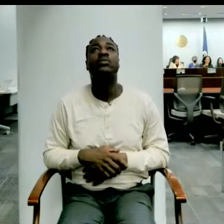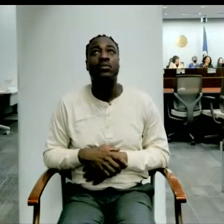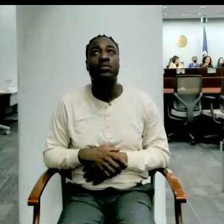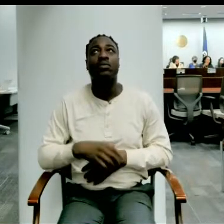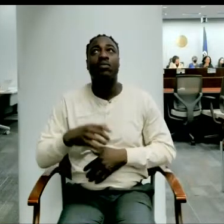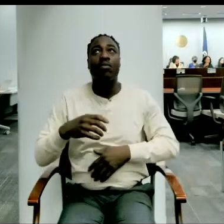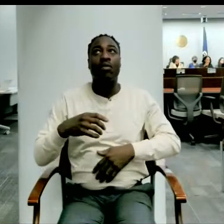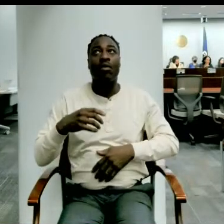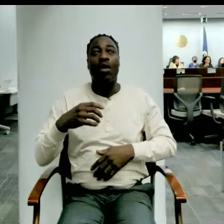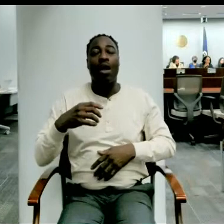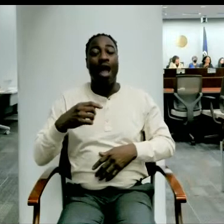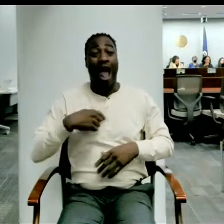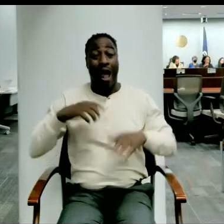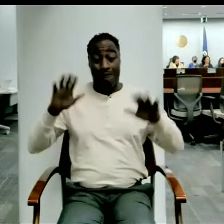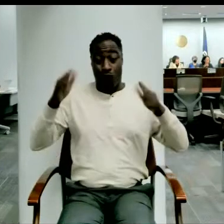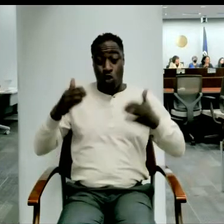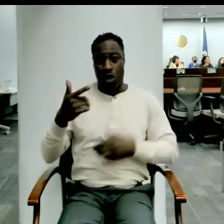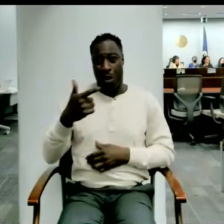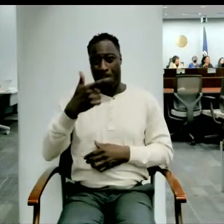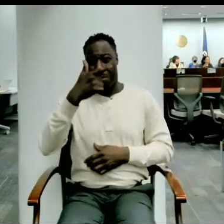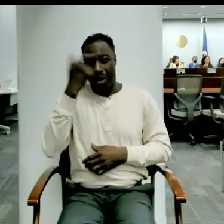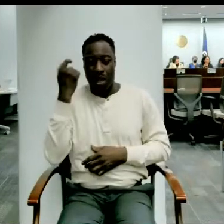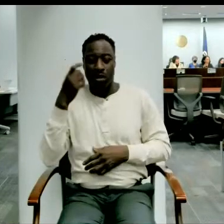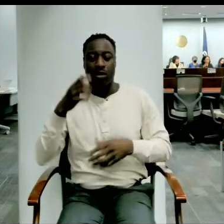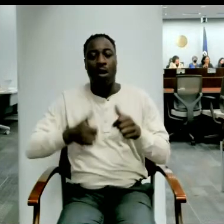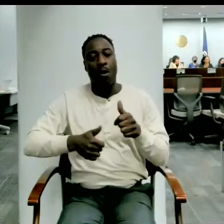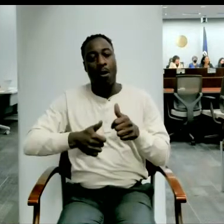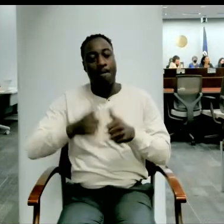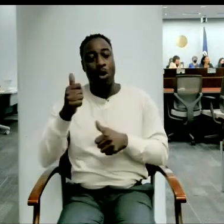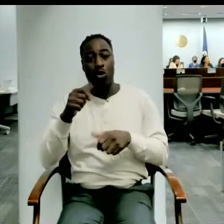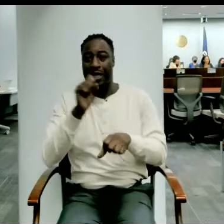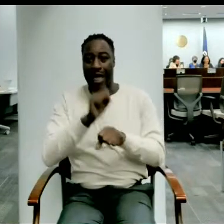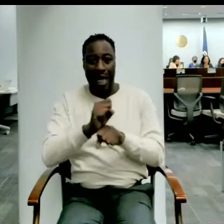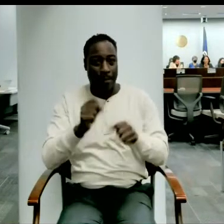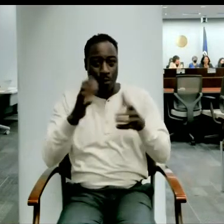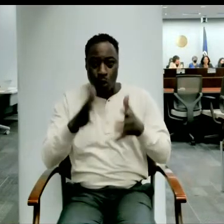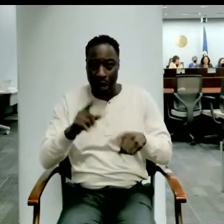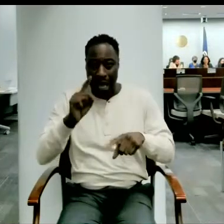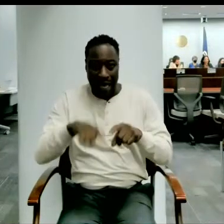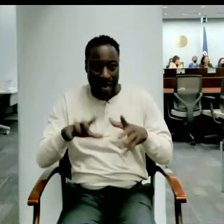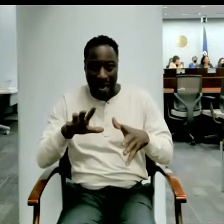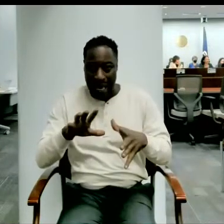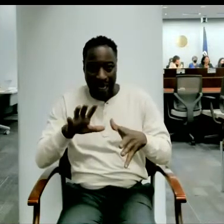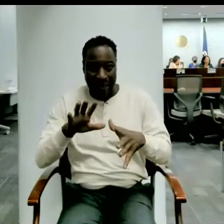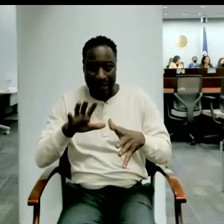focused on it because of this interplay most um employers can't design these themselves.